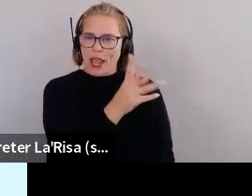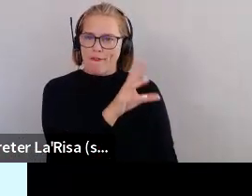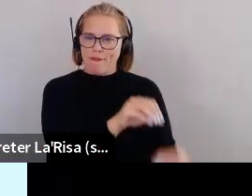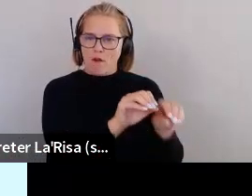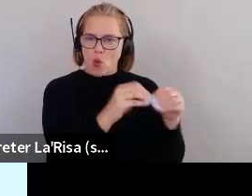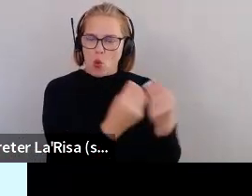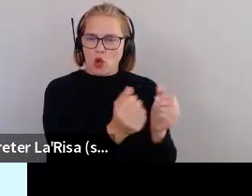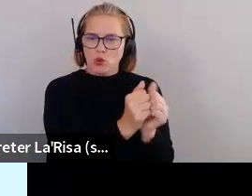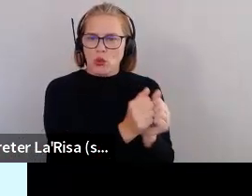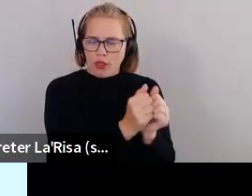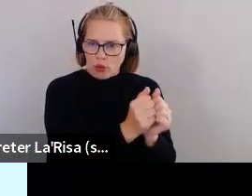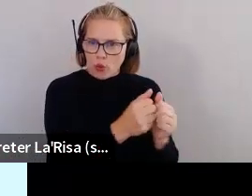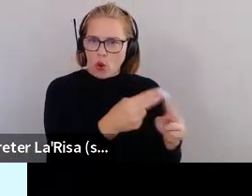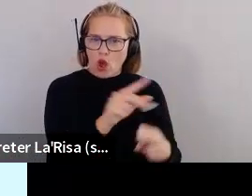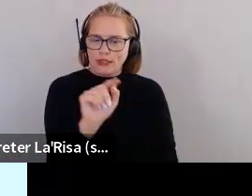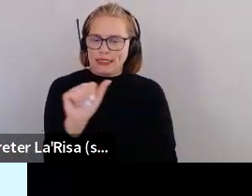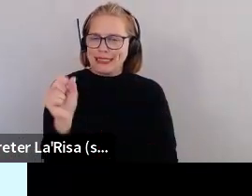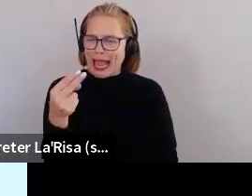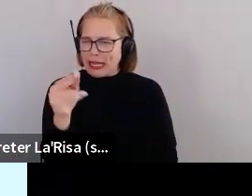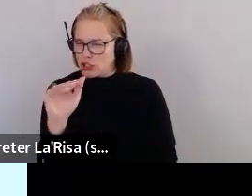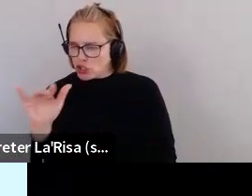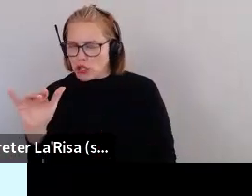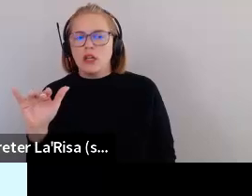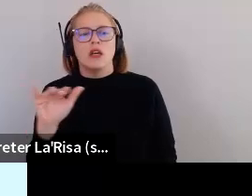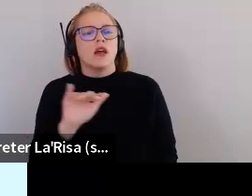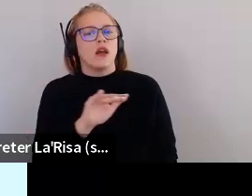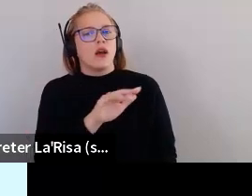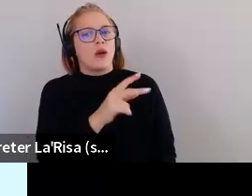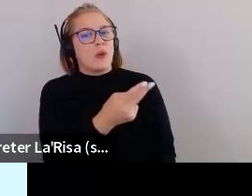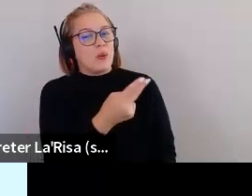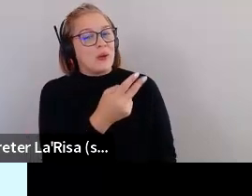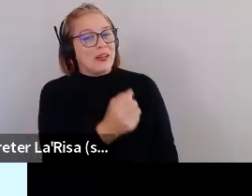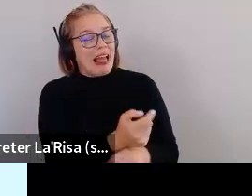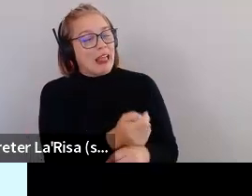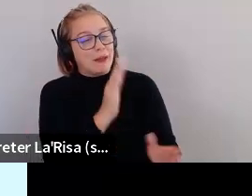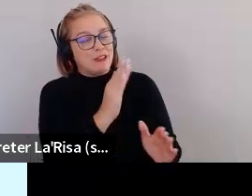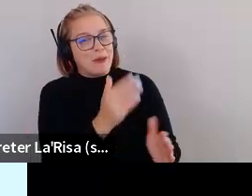Basically, yeah. I had the pleasure of knowing Ed Roberts.